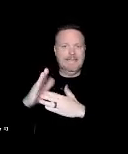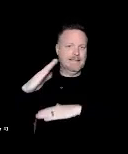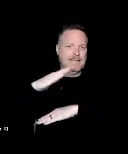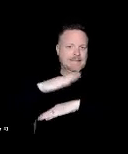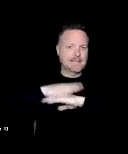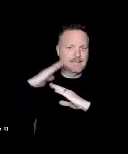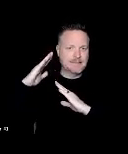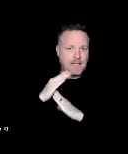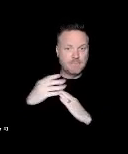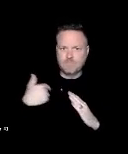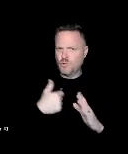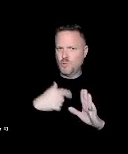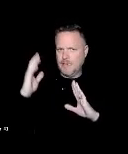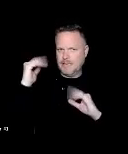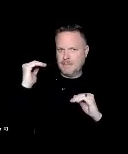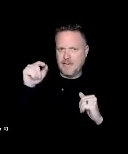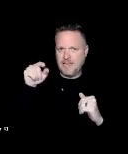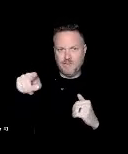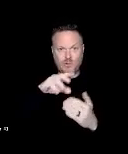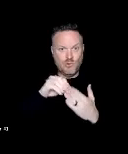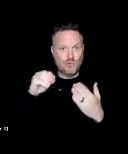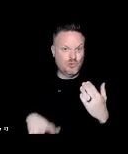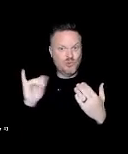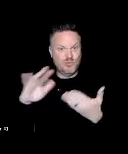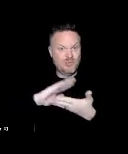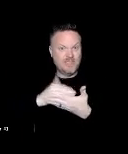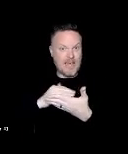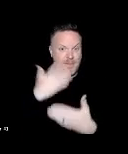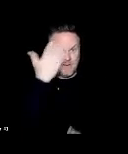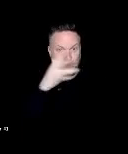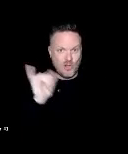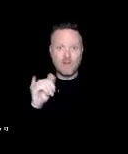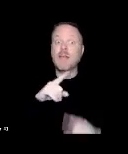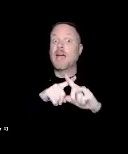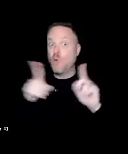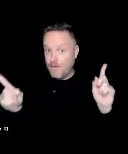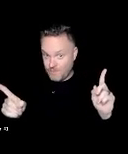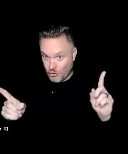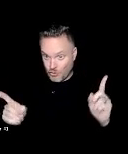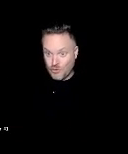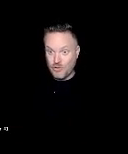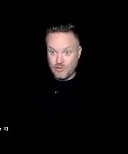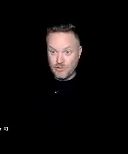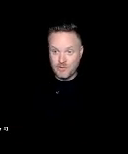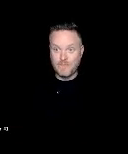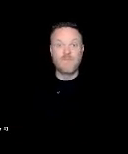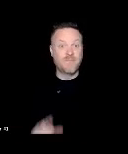what we expect a student's desktop to look like. However, this is what many of our students’